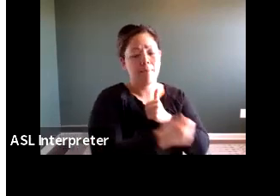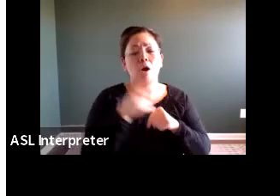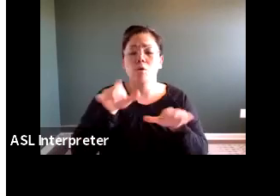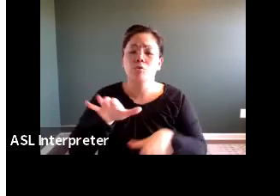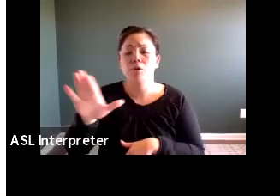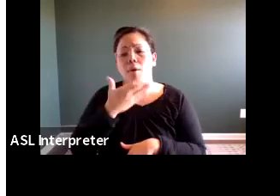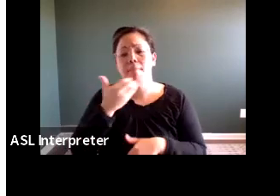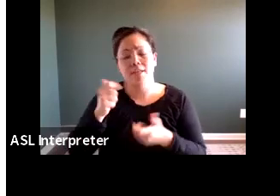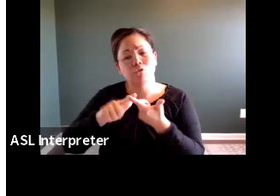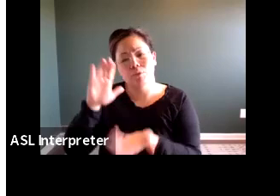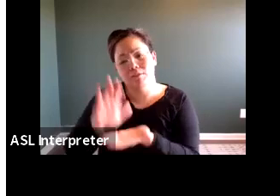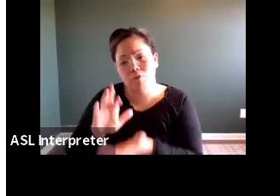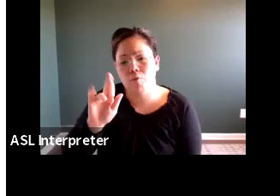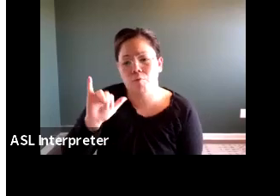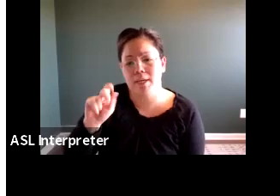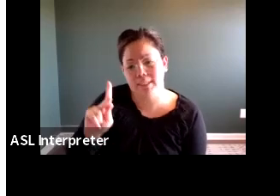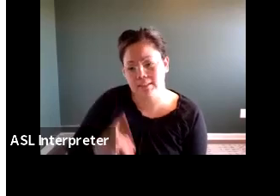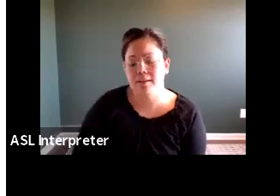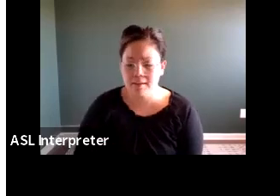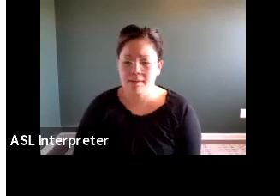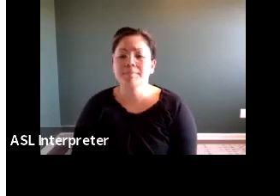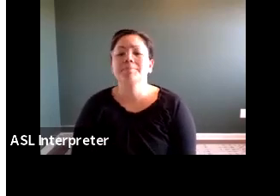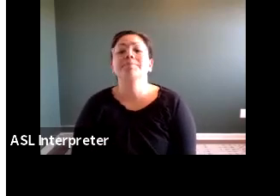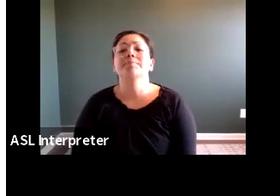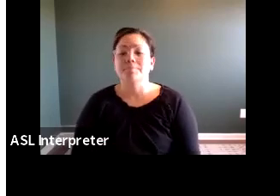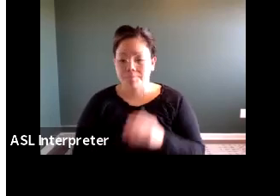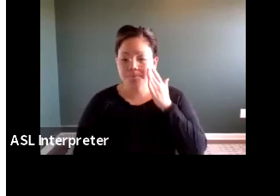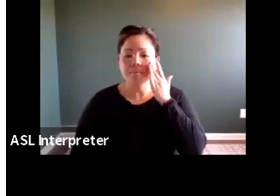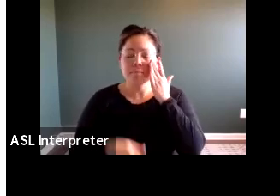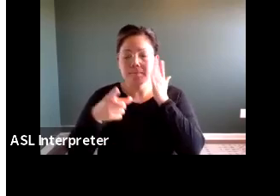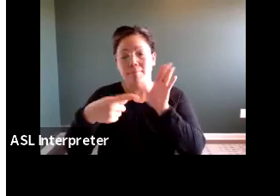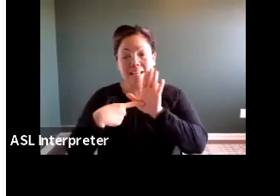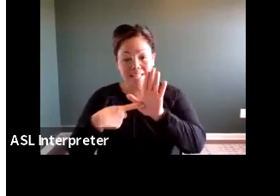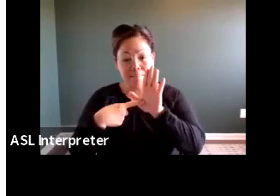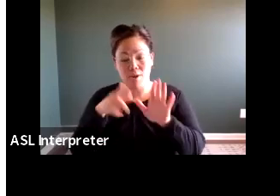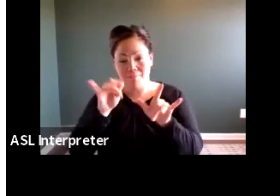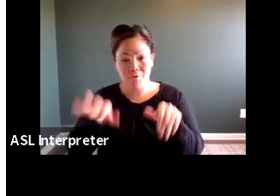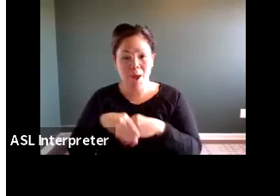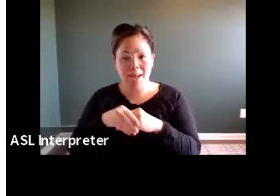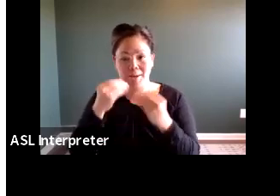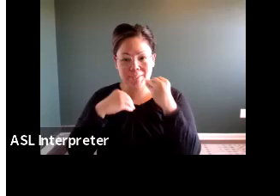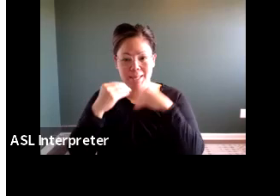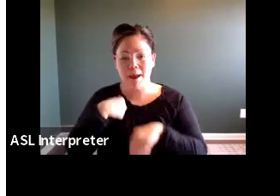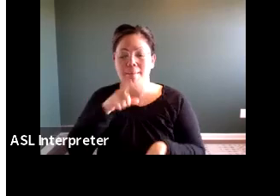in decreasing the risk of transmission. So here's an example of a wedding reception. I'm sure you've heard about this in Maine.